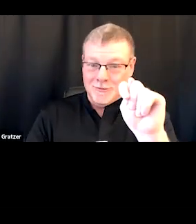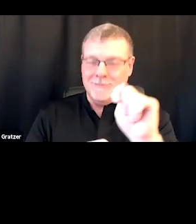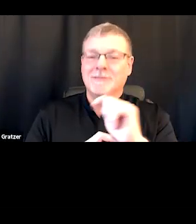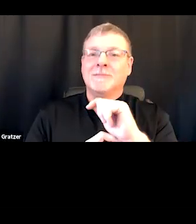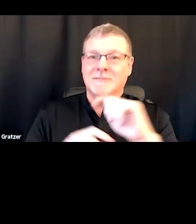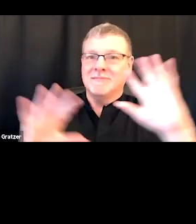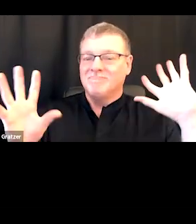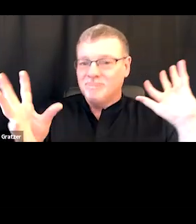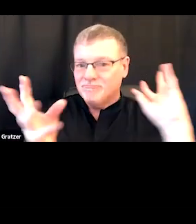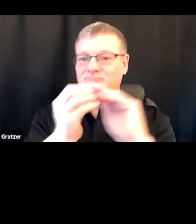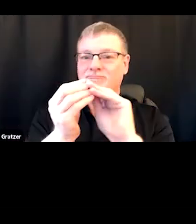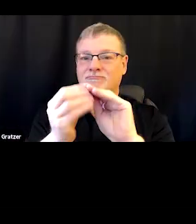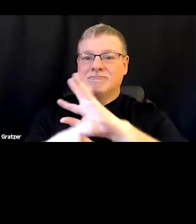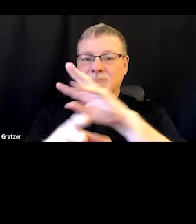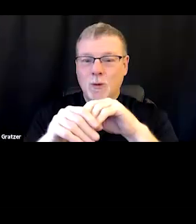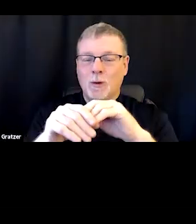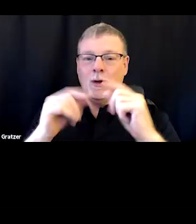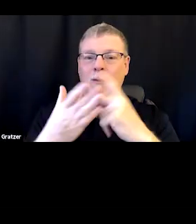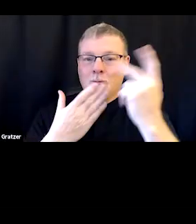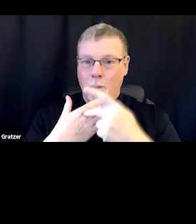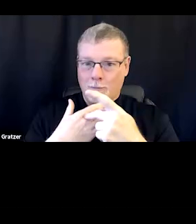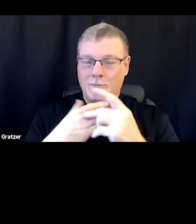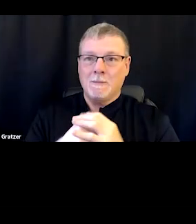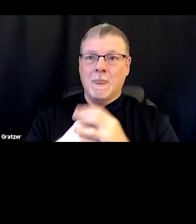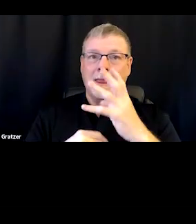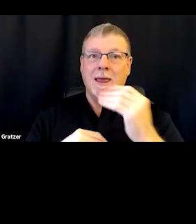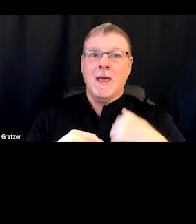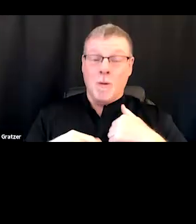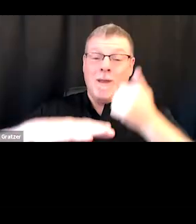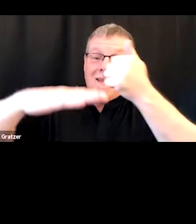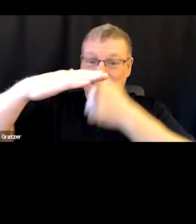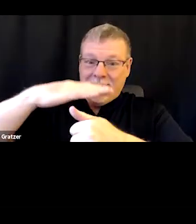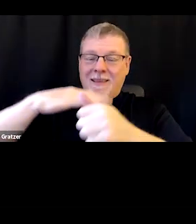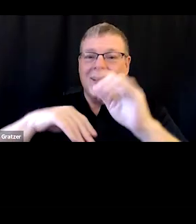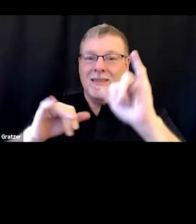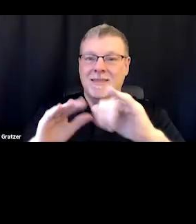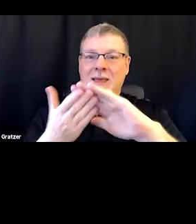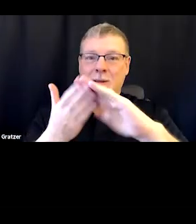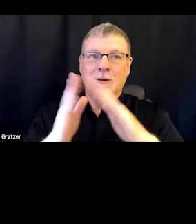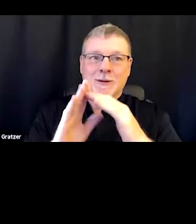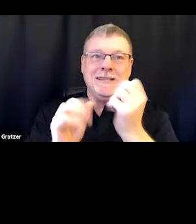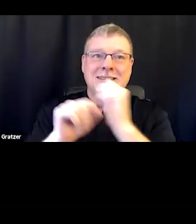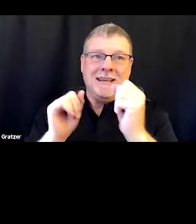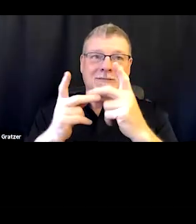all-encompassing group of programs, but we are housed within the Community Safety Department.